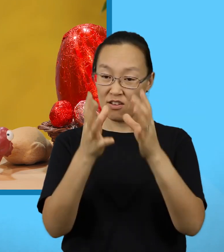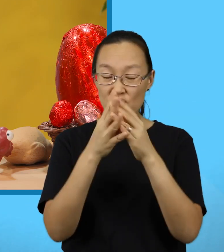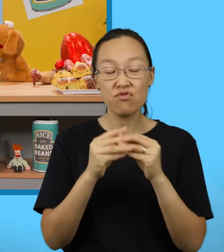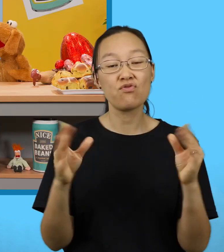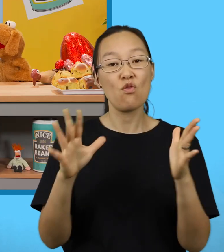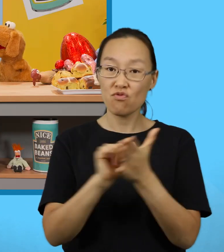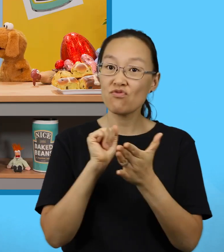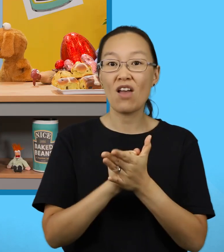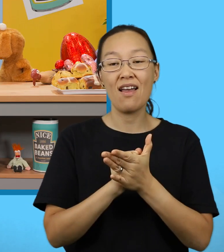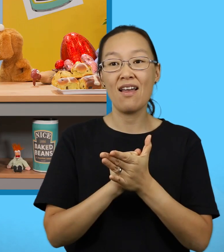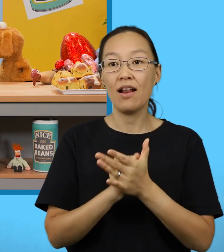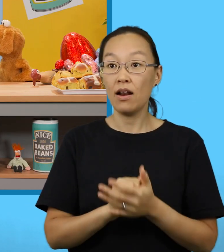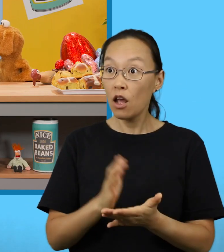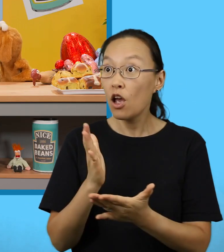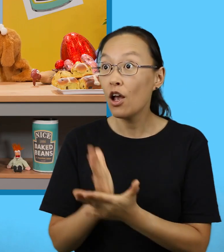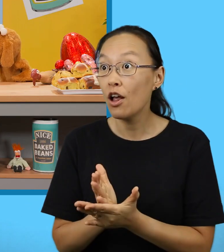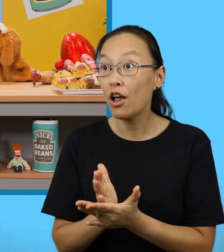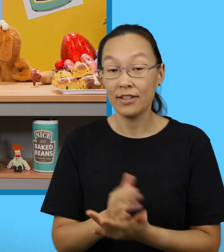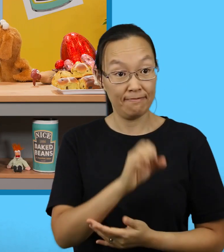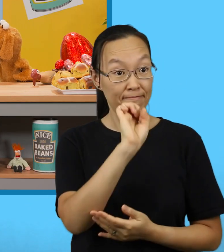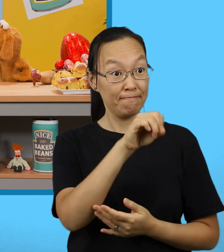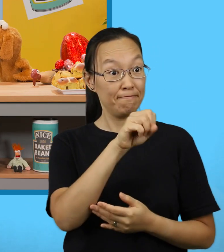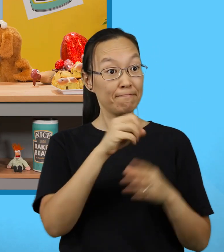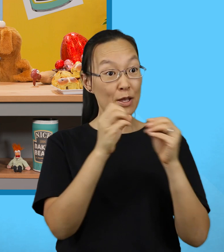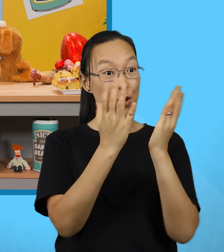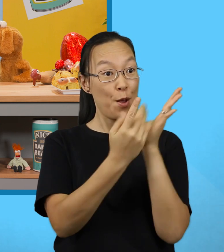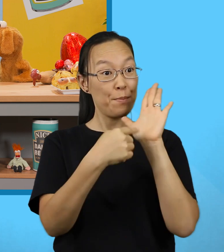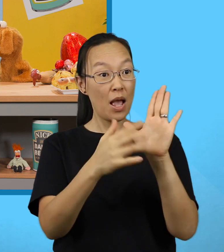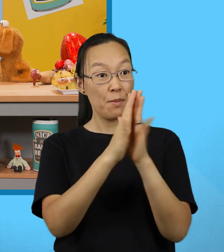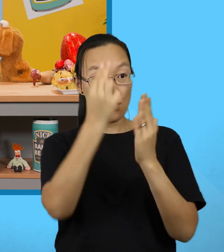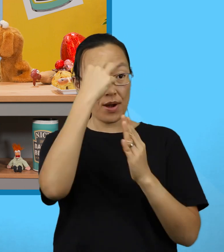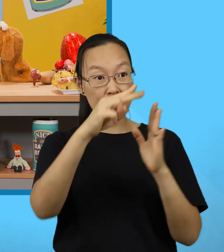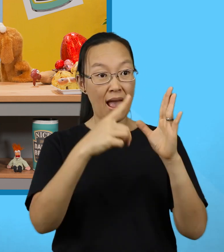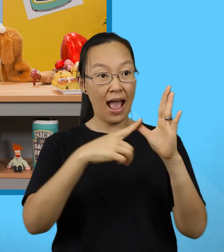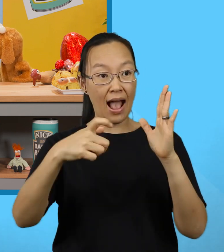Really? In the Bible, in the Book of Acts, in chapter 17,